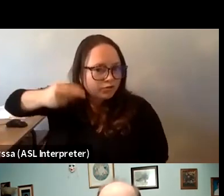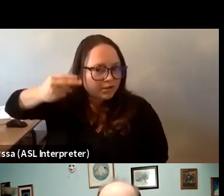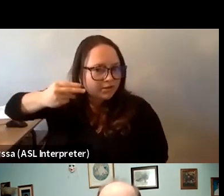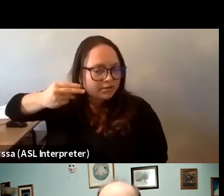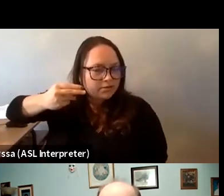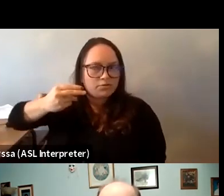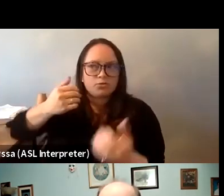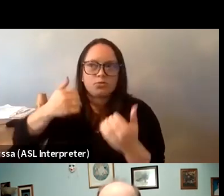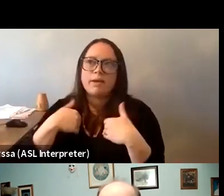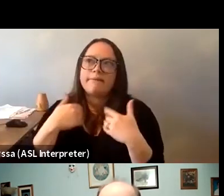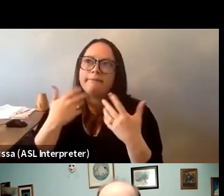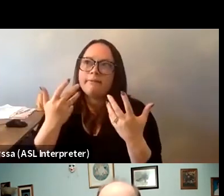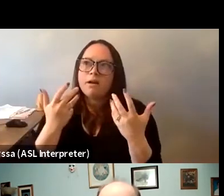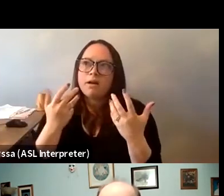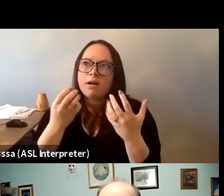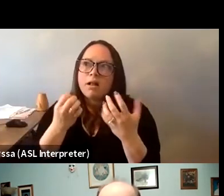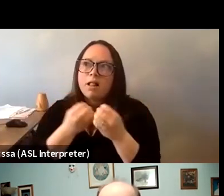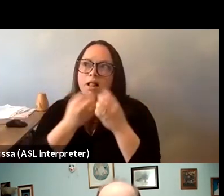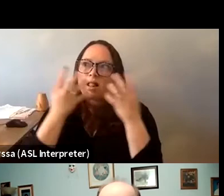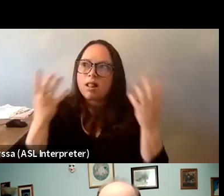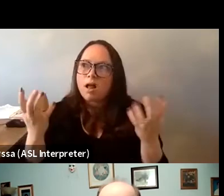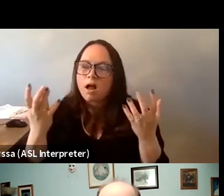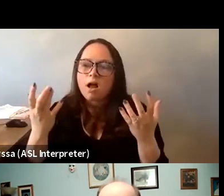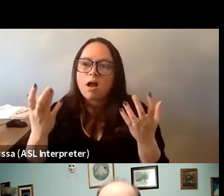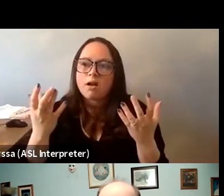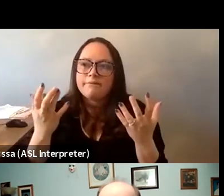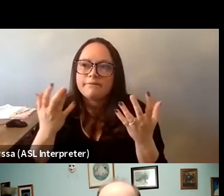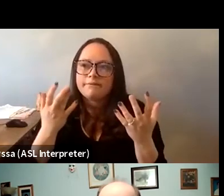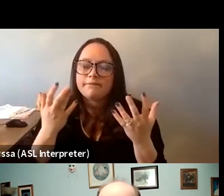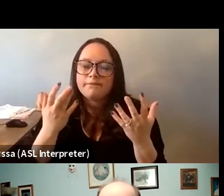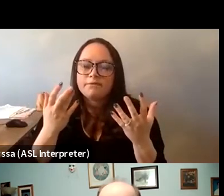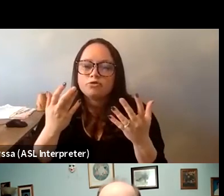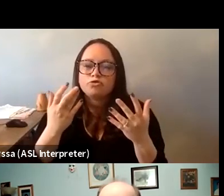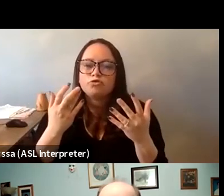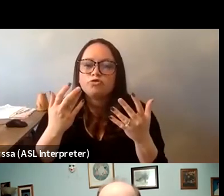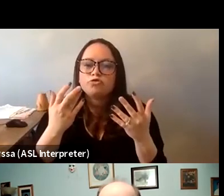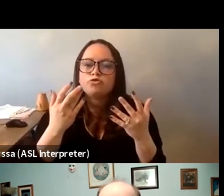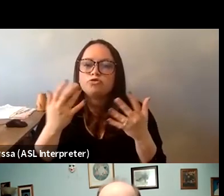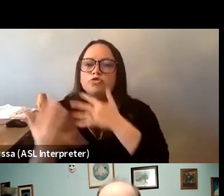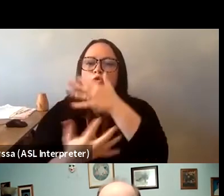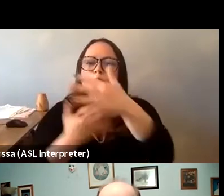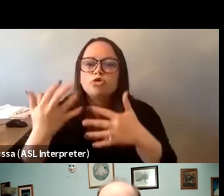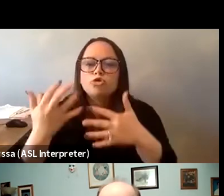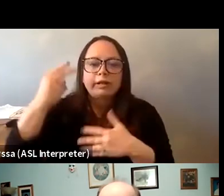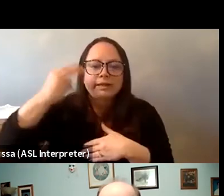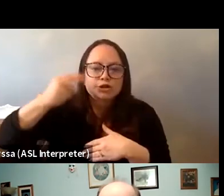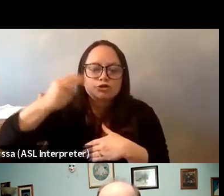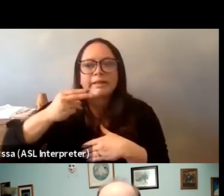of social history, interviewing Parents and teachers and all